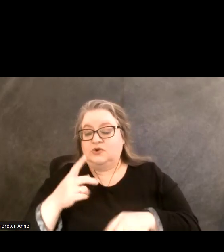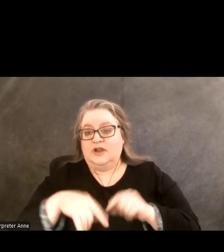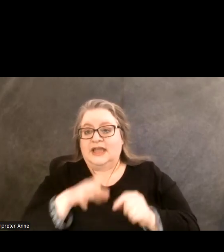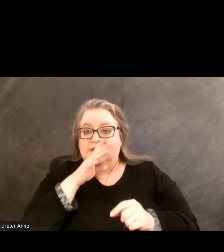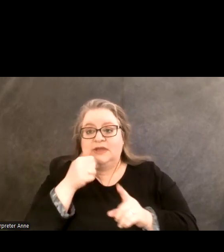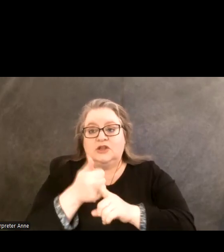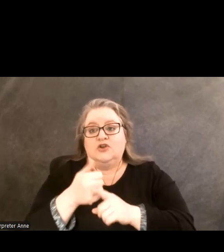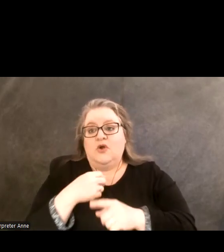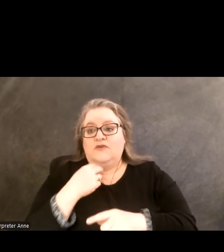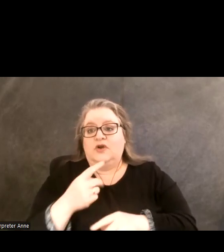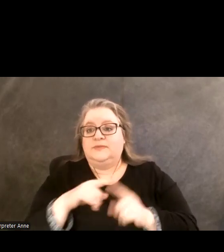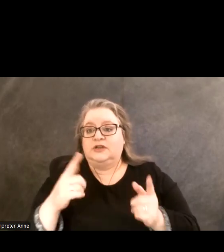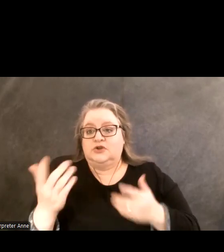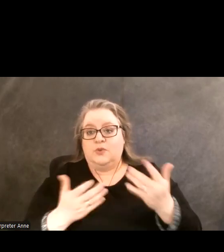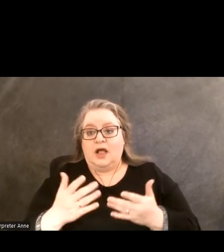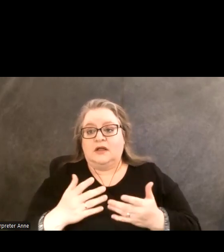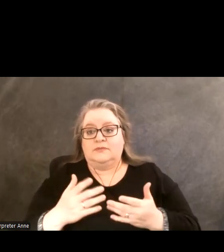but you're also able to unmute or raise your hand if you're